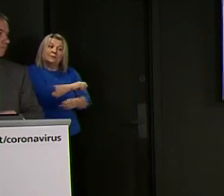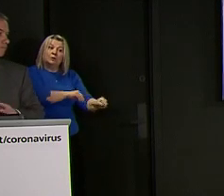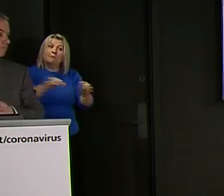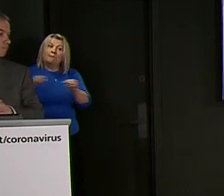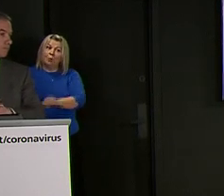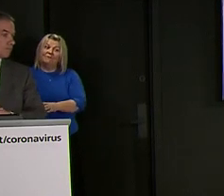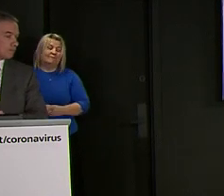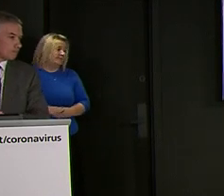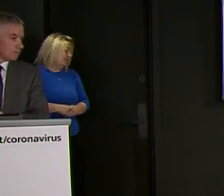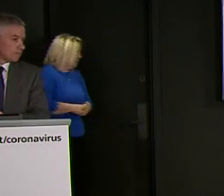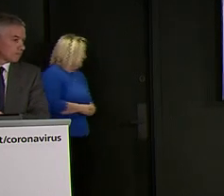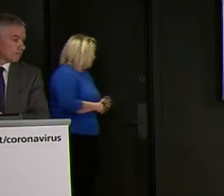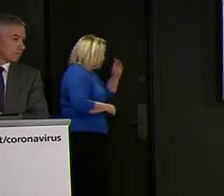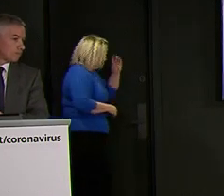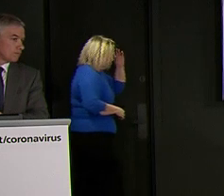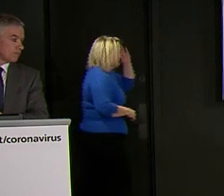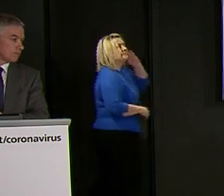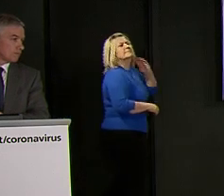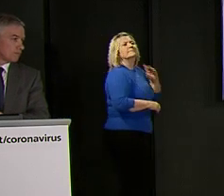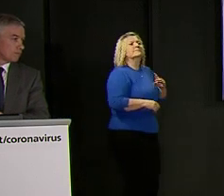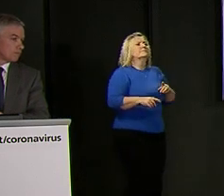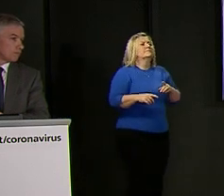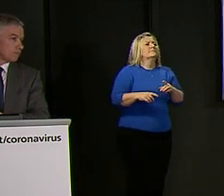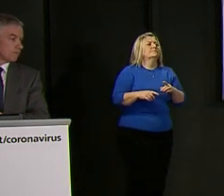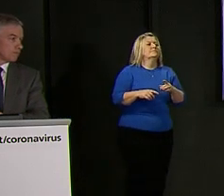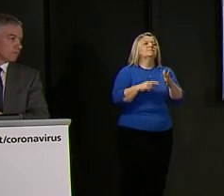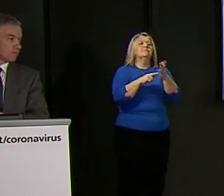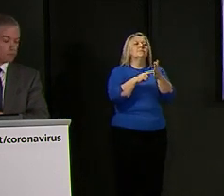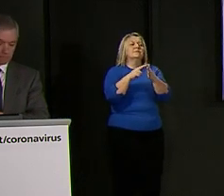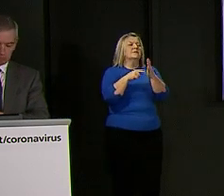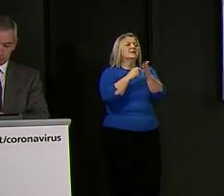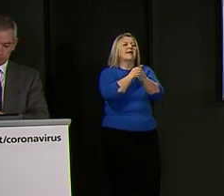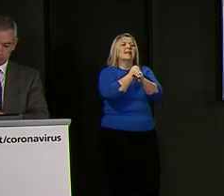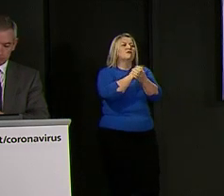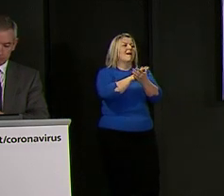Thanks Gregor, Simon Johnston from the Telegraph just for the chief medical officer I just wanted